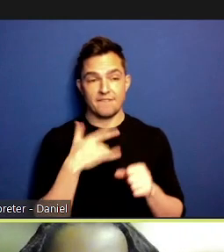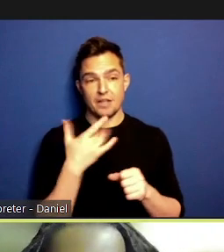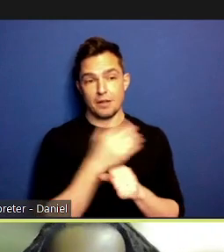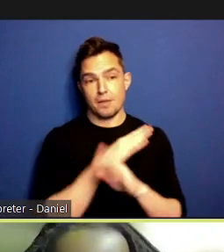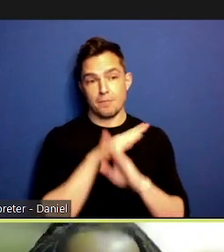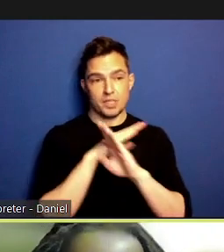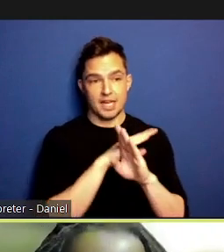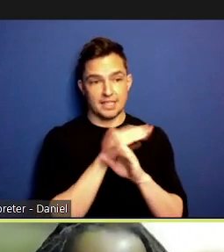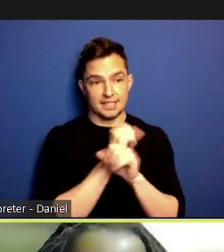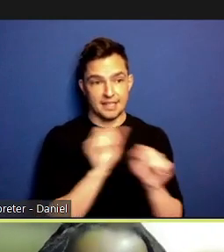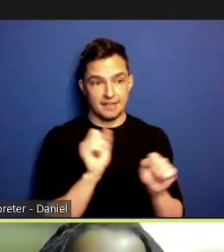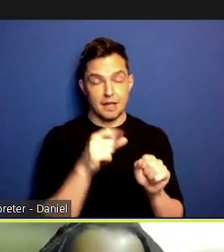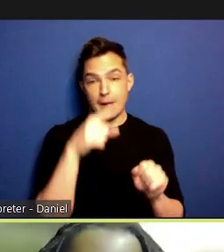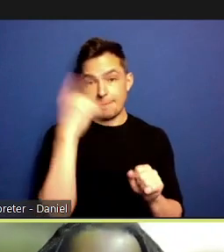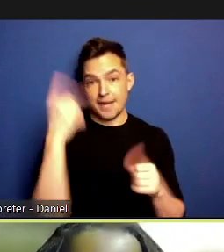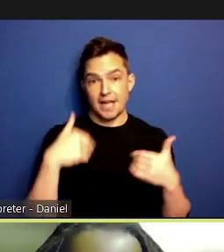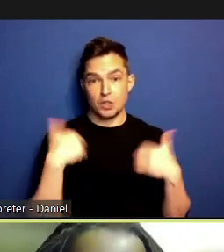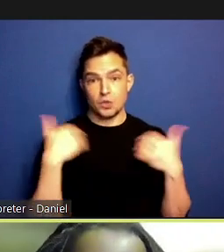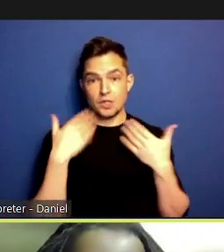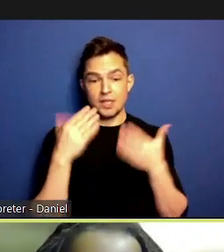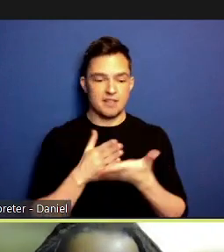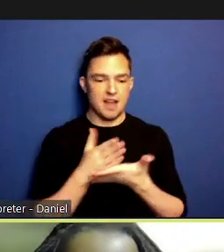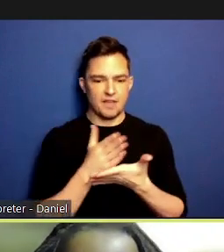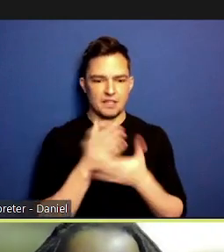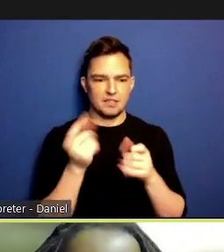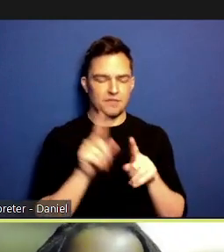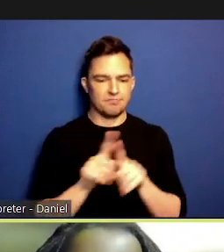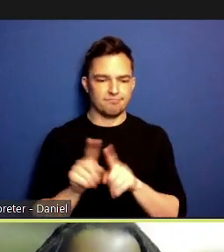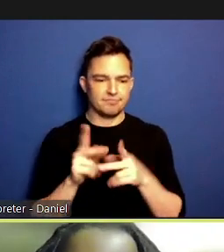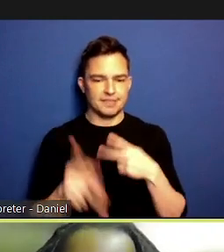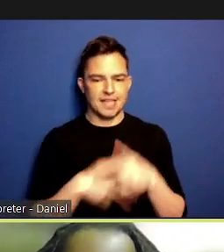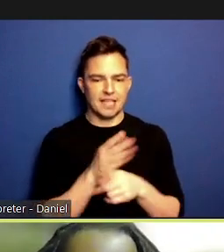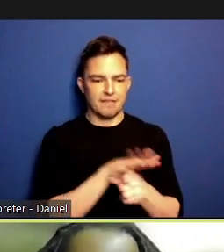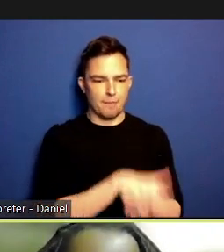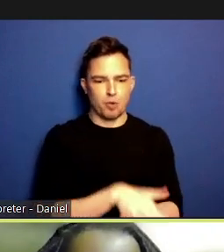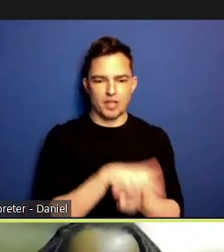Black youth navigating multiple forms of oppression have the experience of being hyper-surveilled